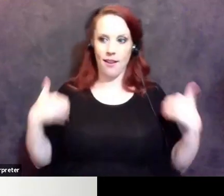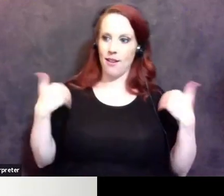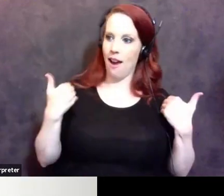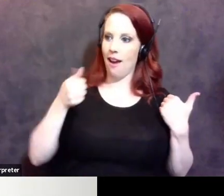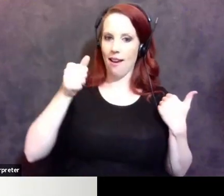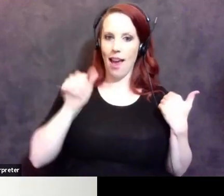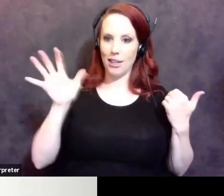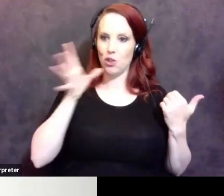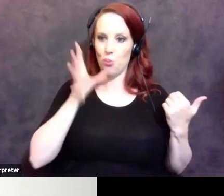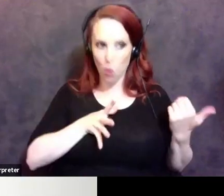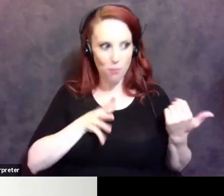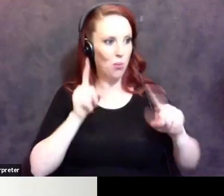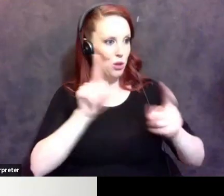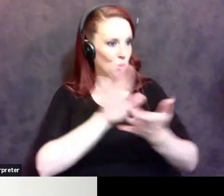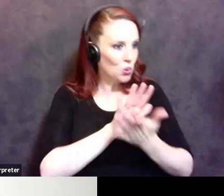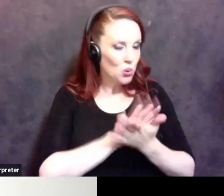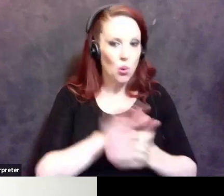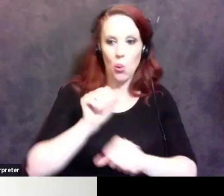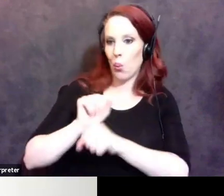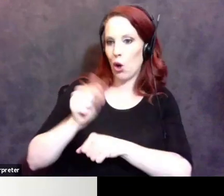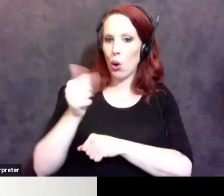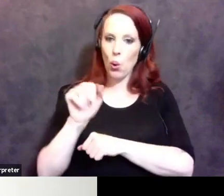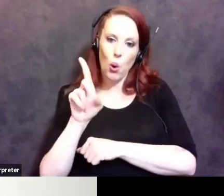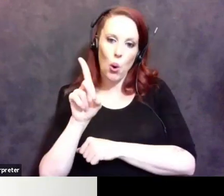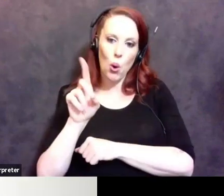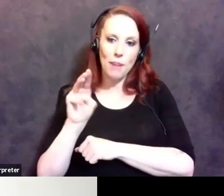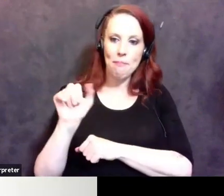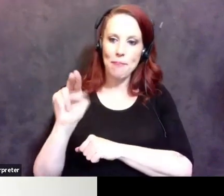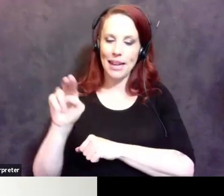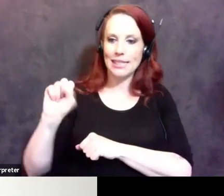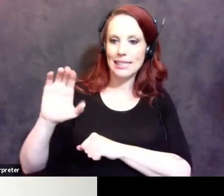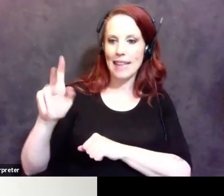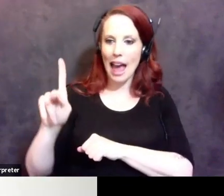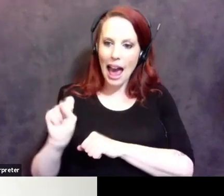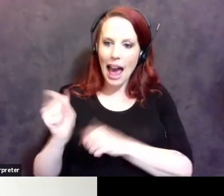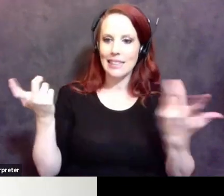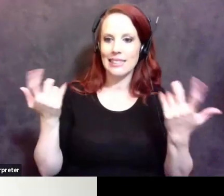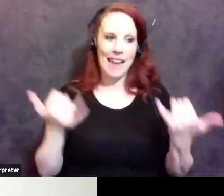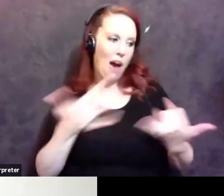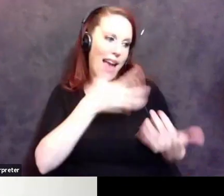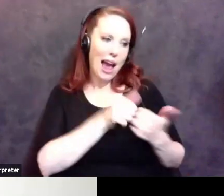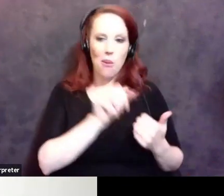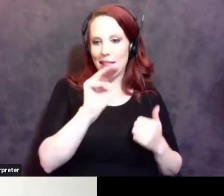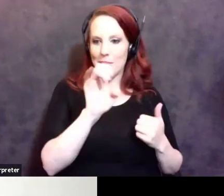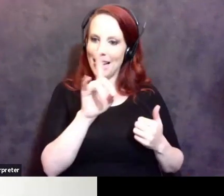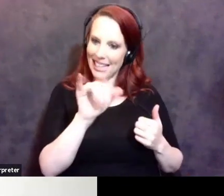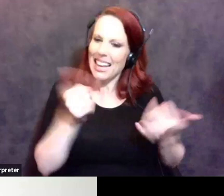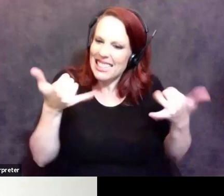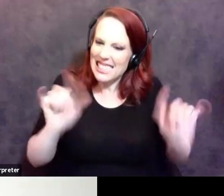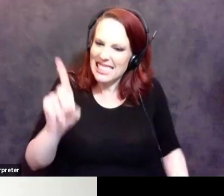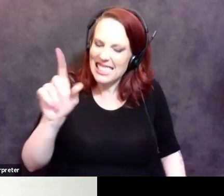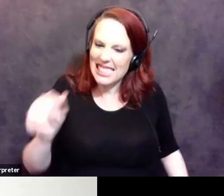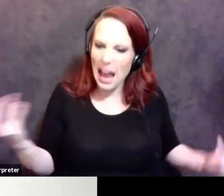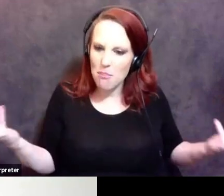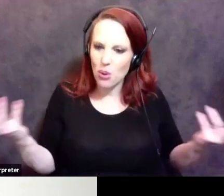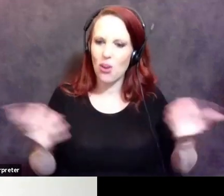got educated and worked at Goldman Sachs and now gets to hang out with Melinda. How can